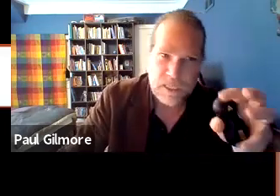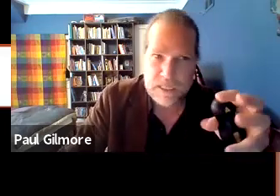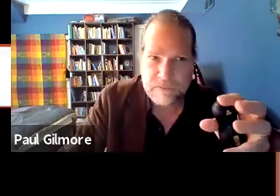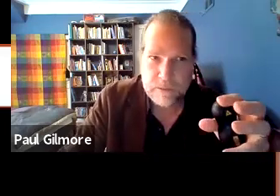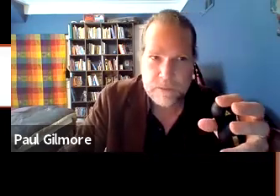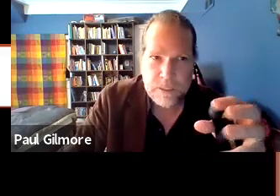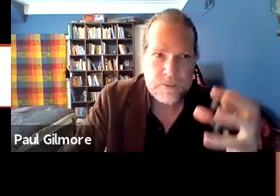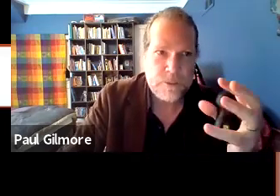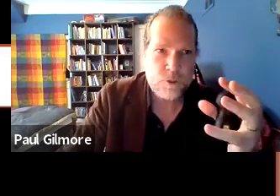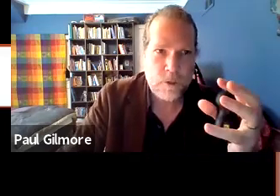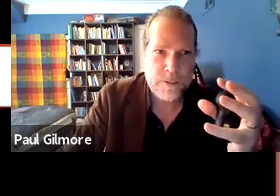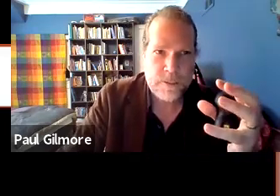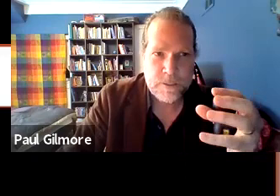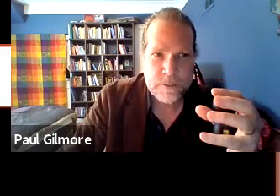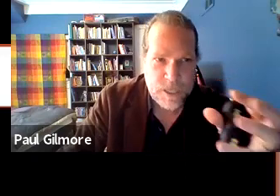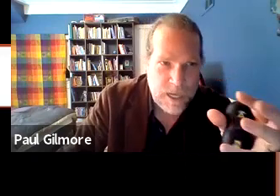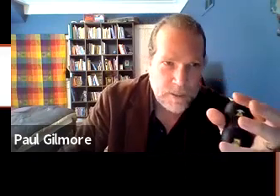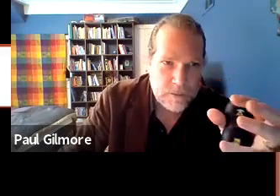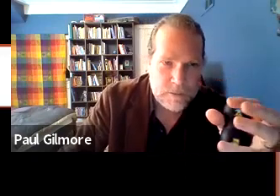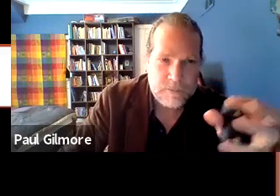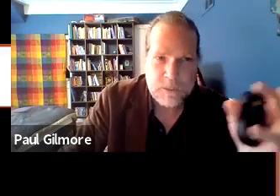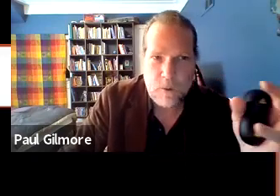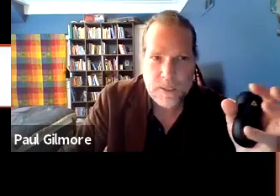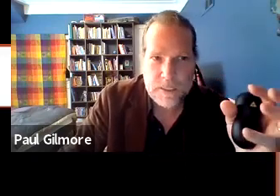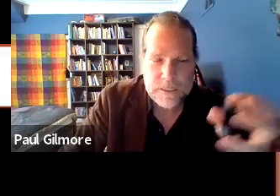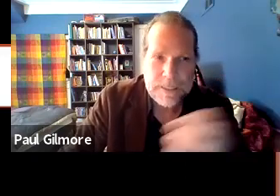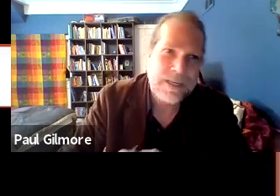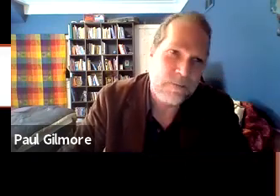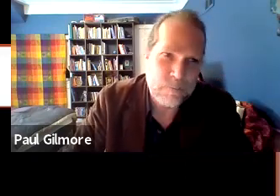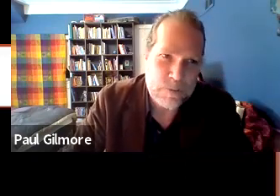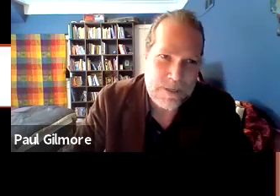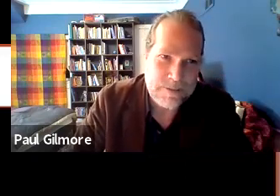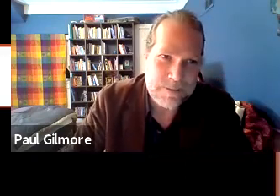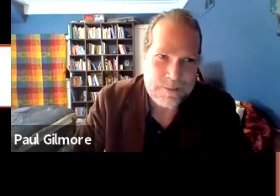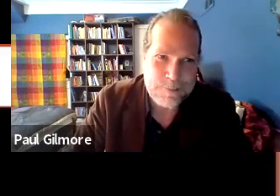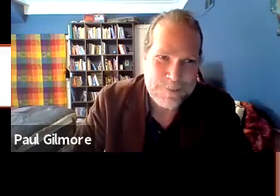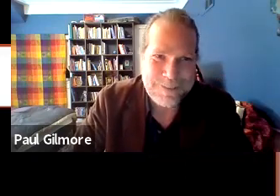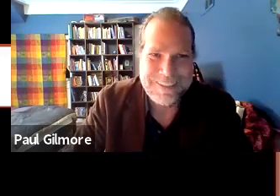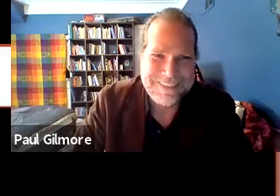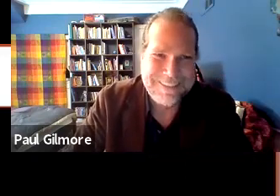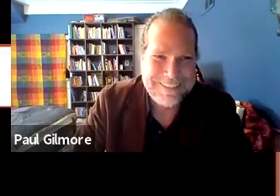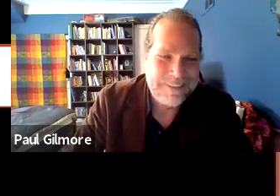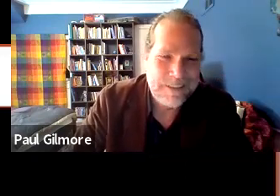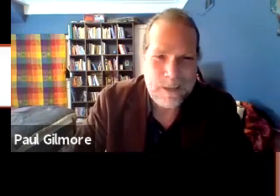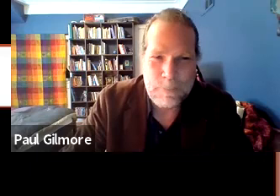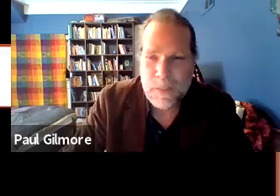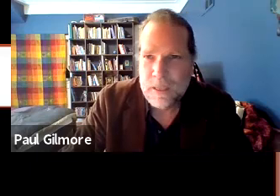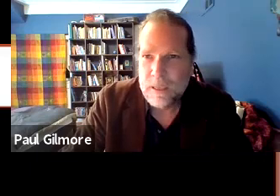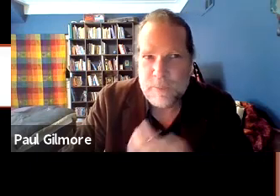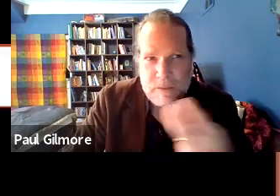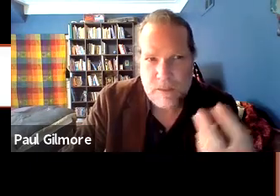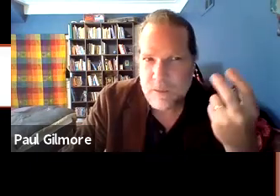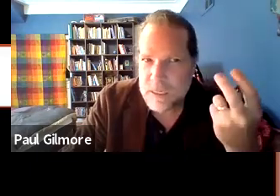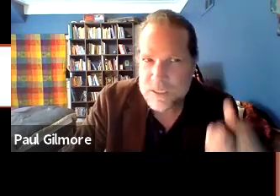Cleveland, Detroit, Chicago, Milwaukee, I come from Wisconsin, so you know, but these